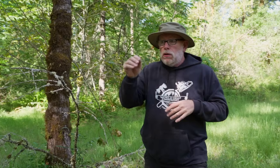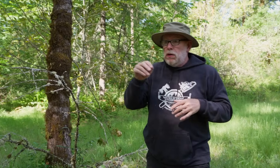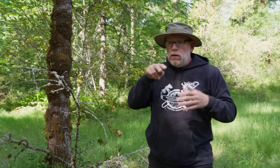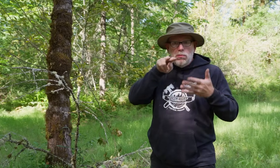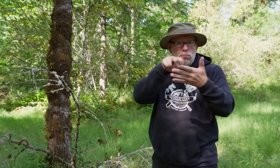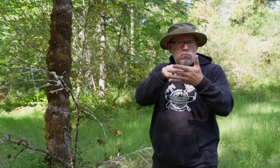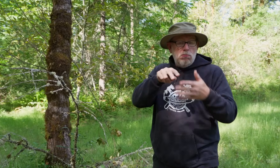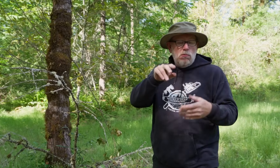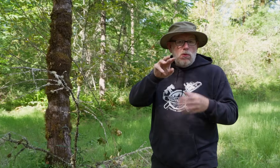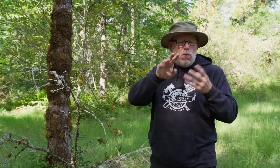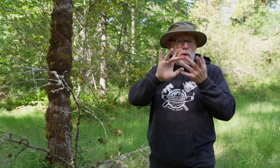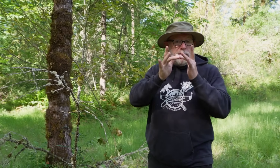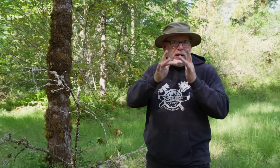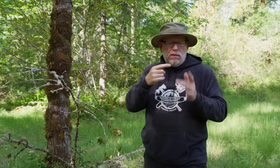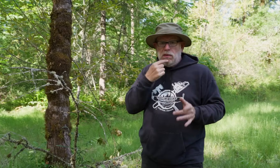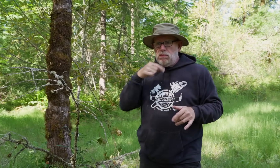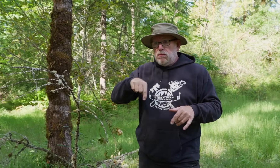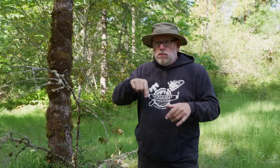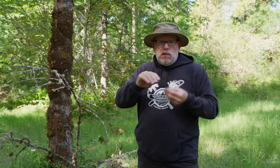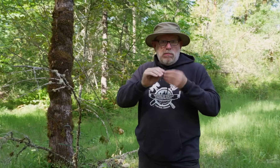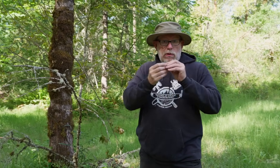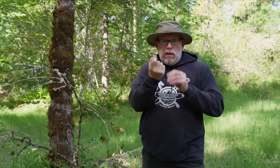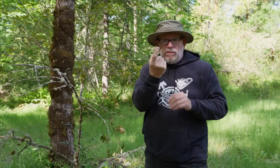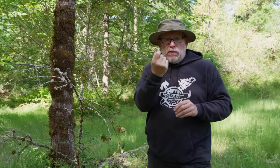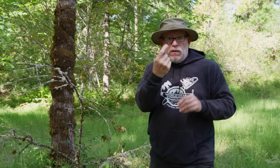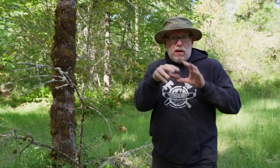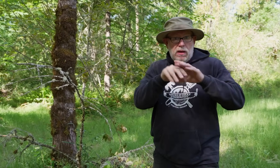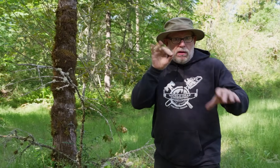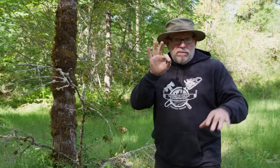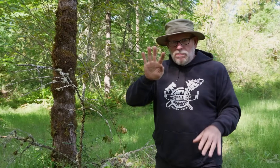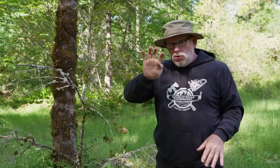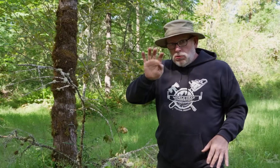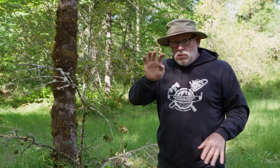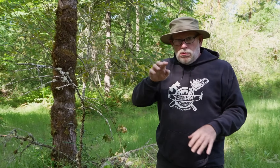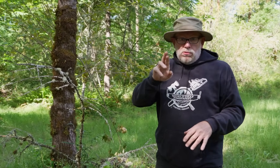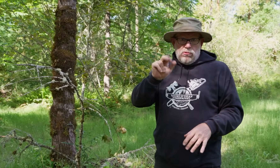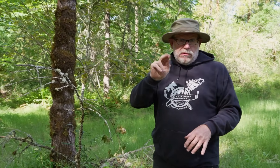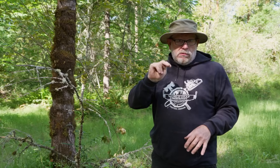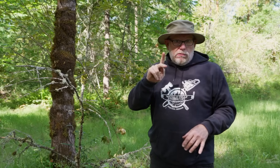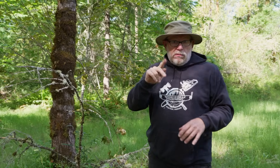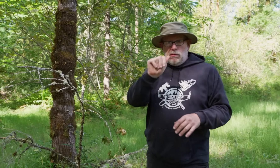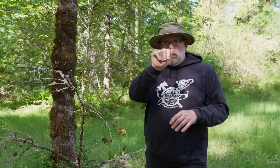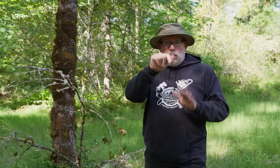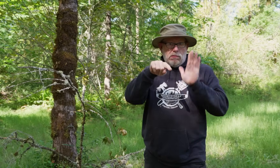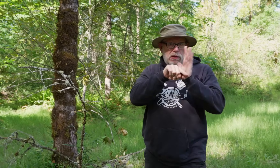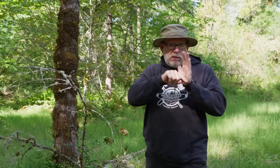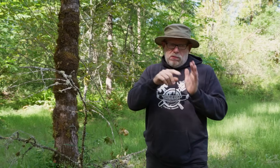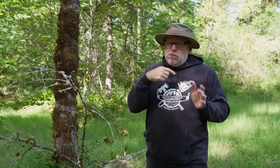You can see on the website that we’re currently ranked 11th out of 400. We have a minus A ranking.